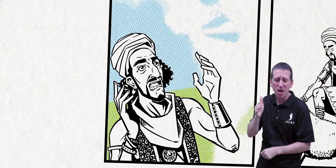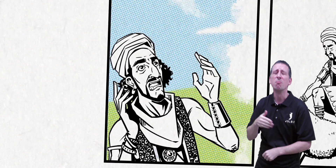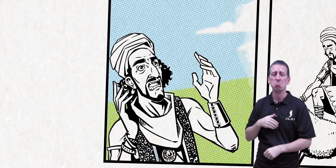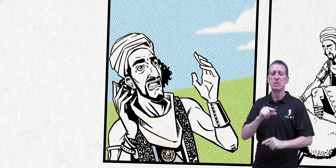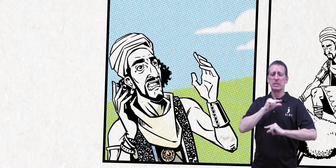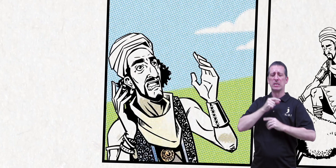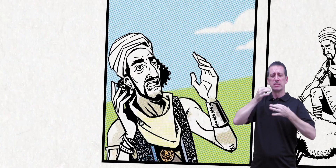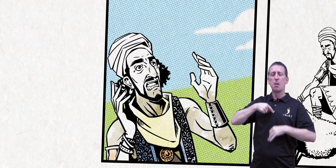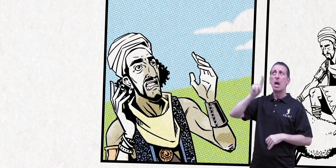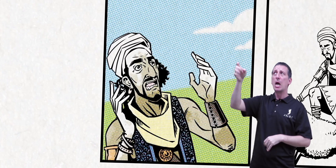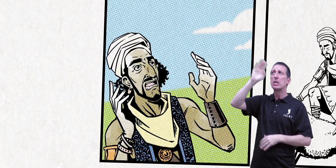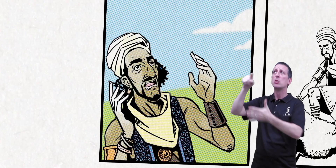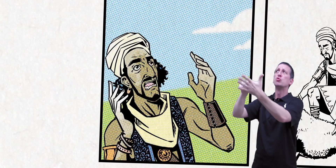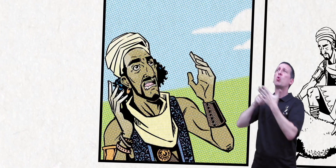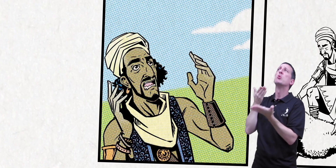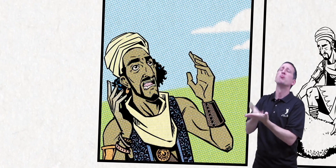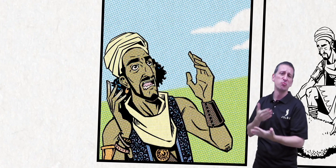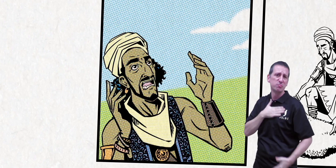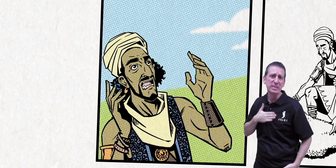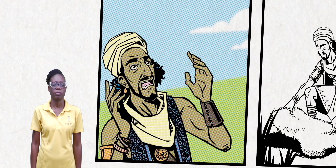to discern whether God will help him win a battle, and he requests a sign from God.